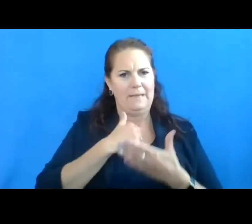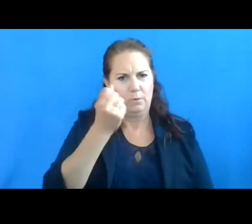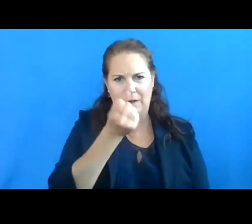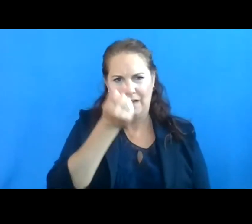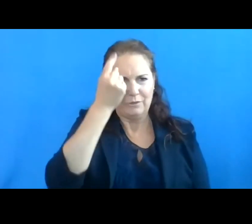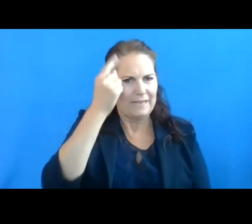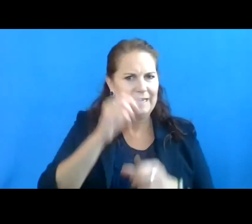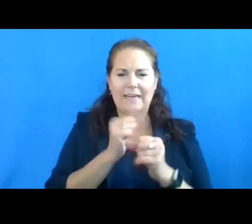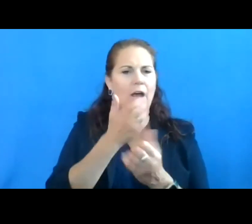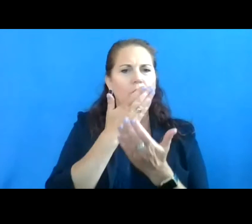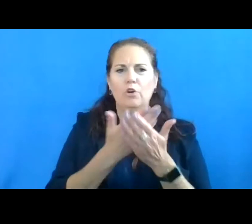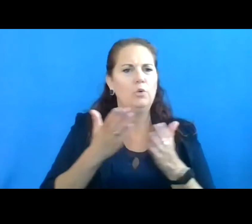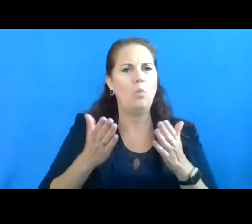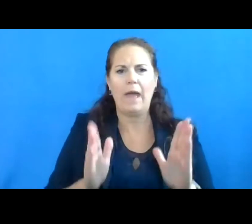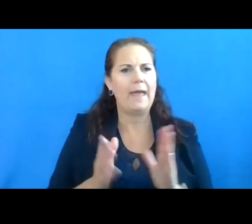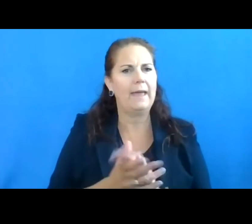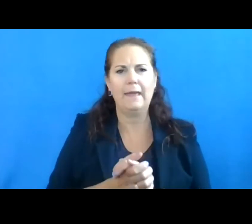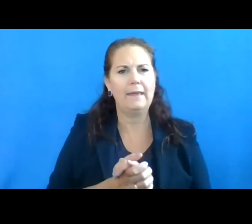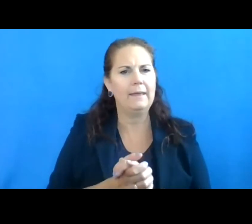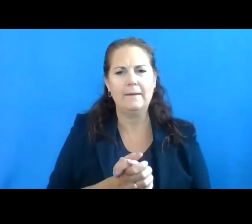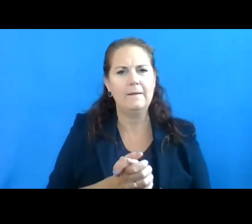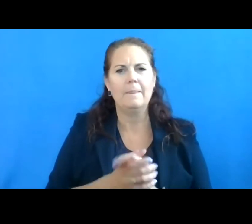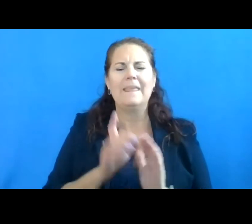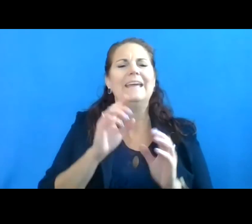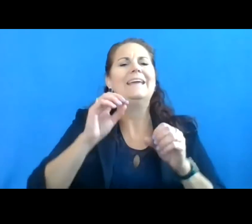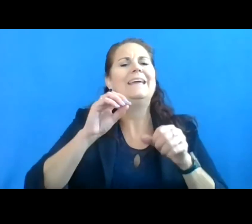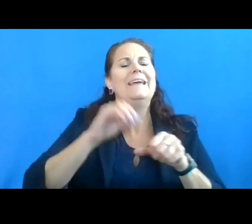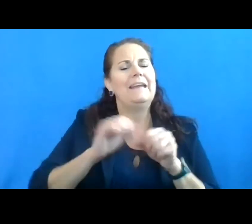way, in a truthful way.